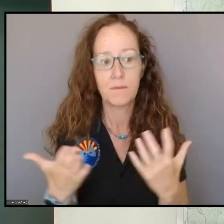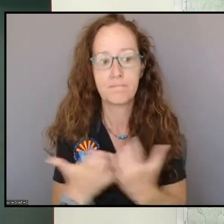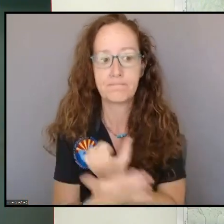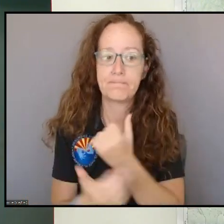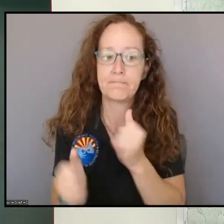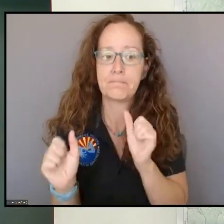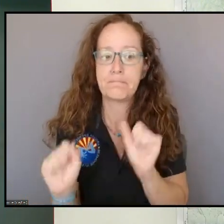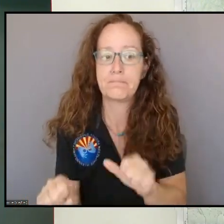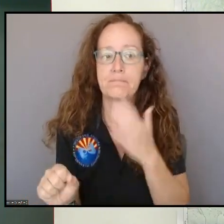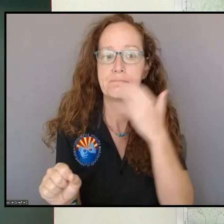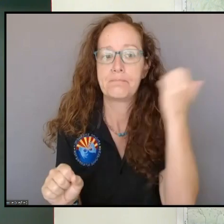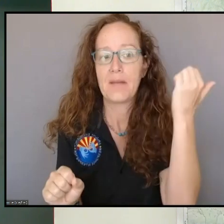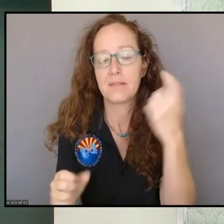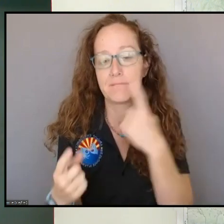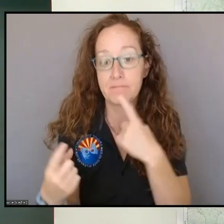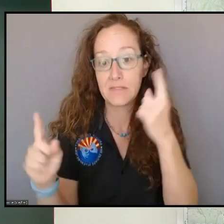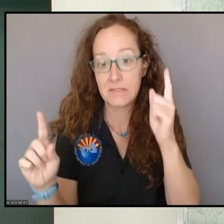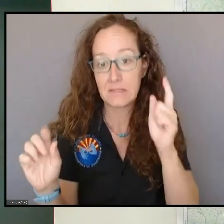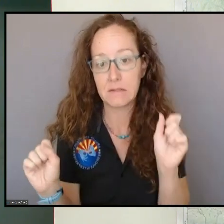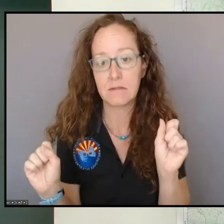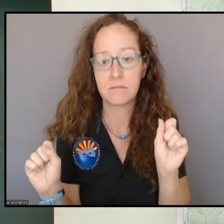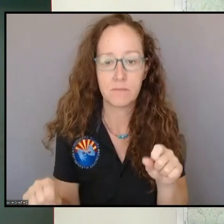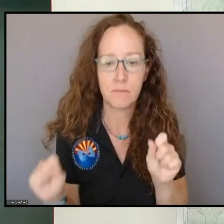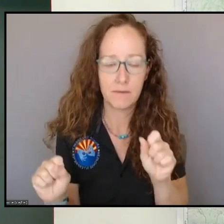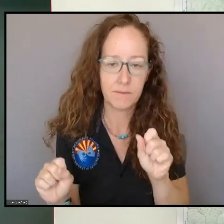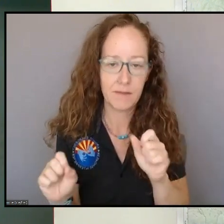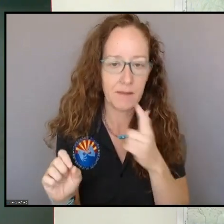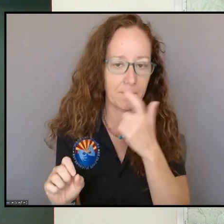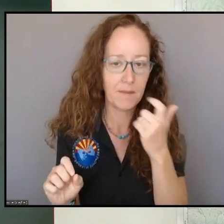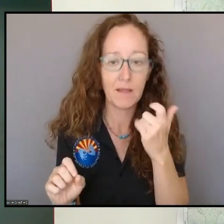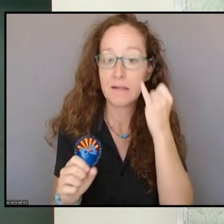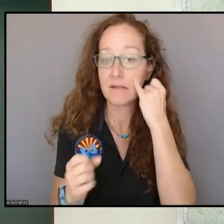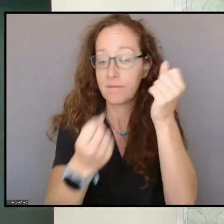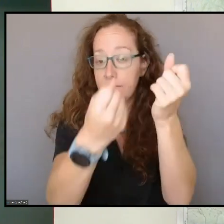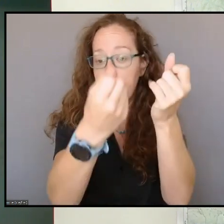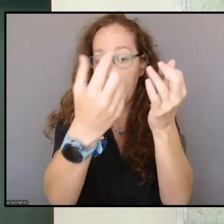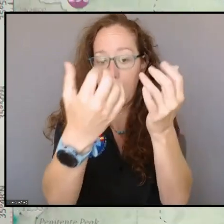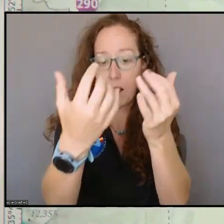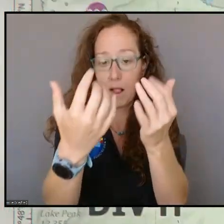the fire starts to progress down into this area. And then as